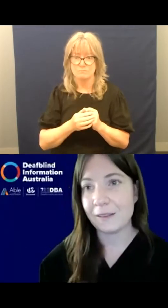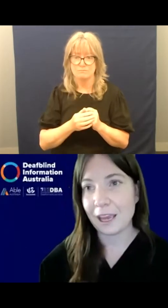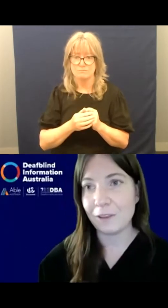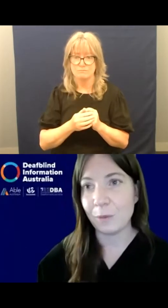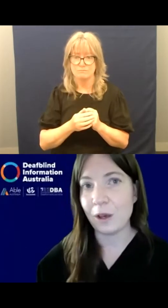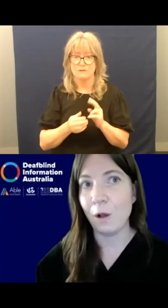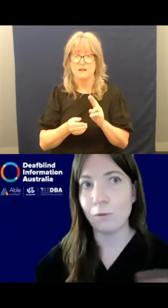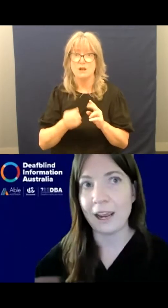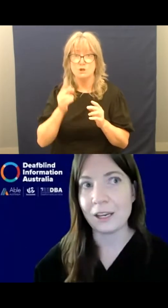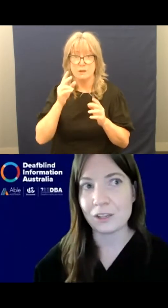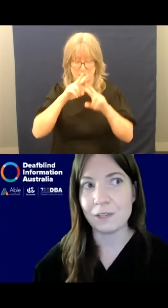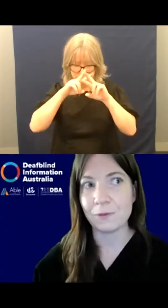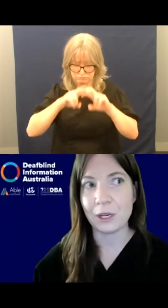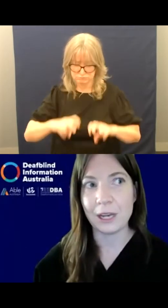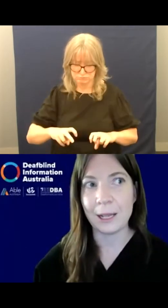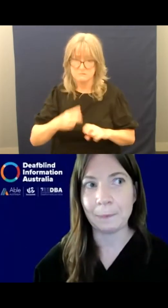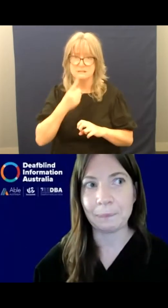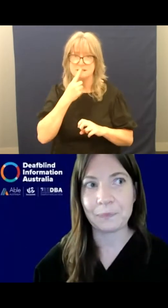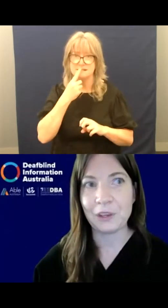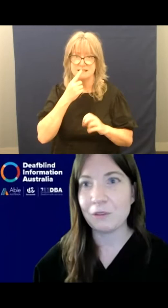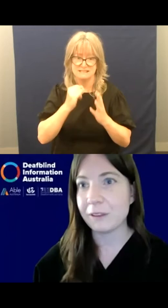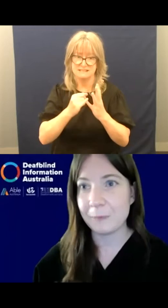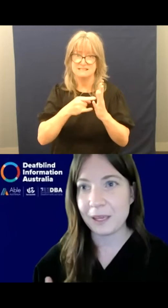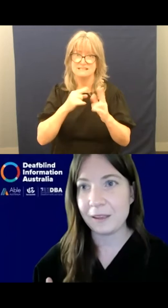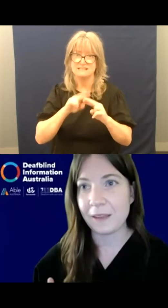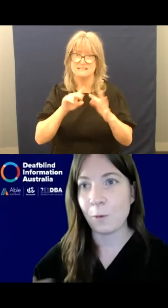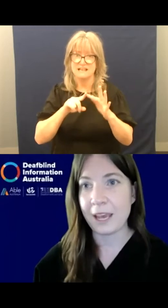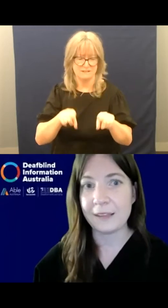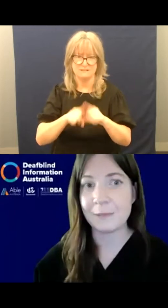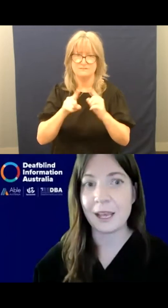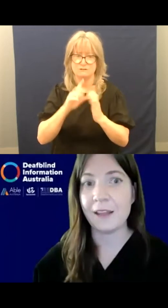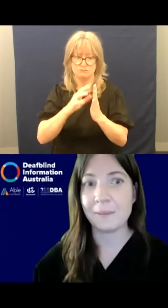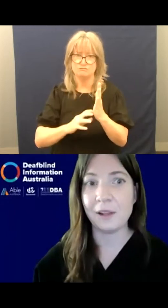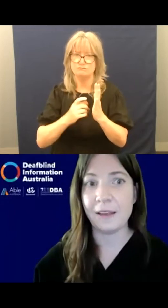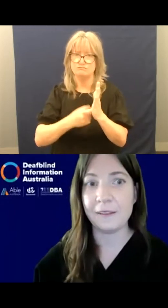there will be a whole range of different recipes and ways to make art supplies that